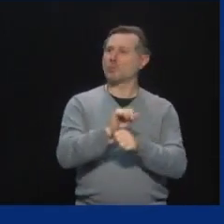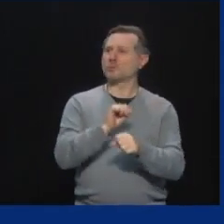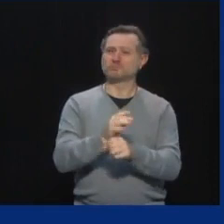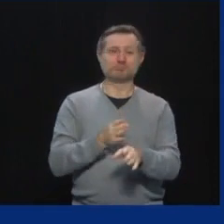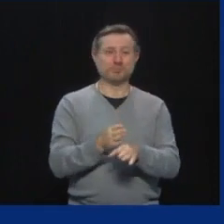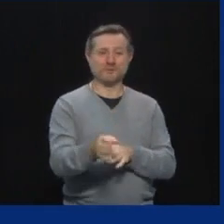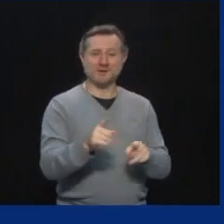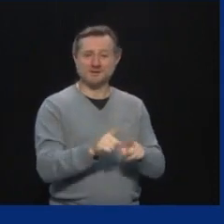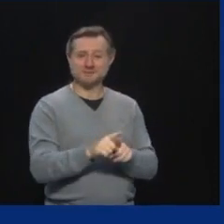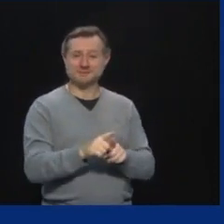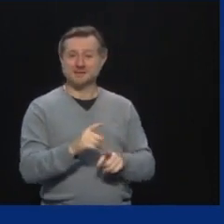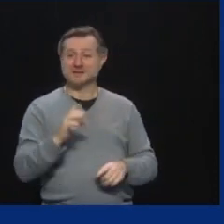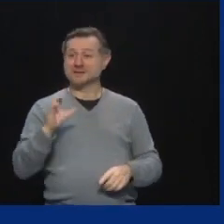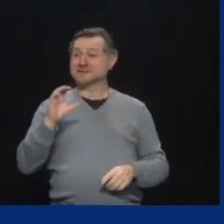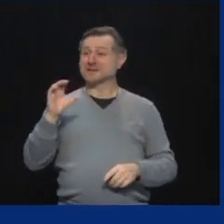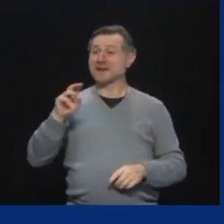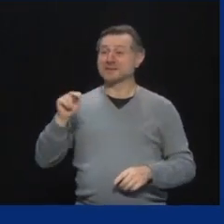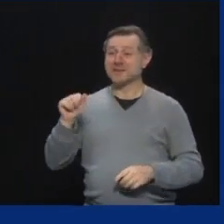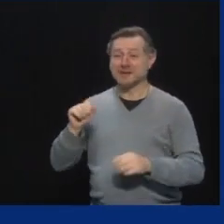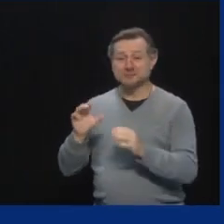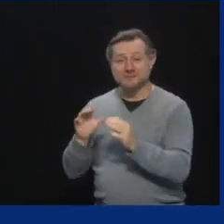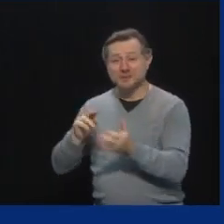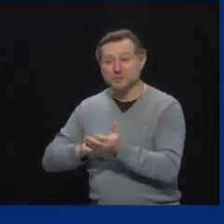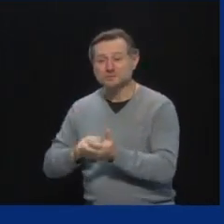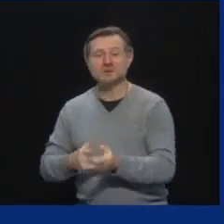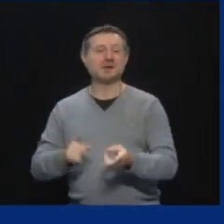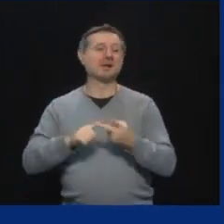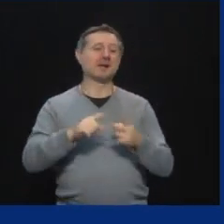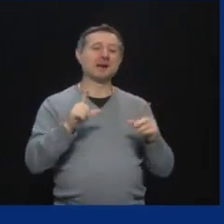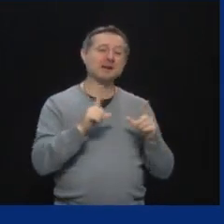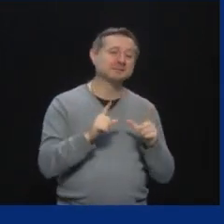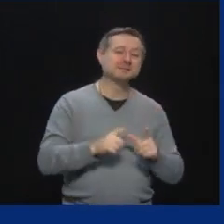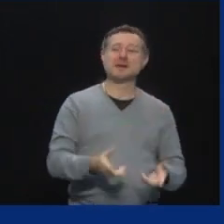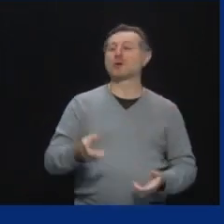whether it's a, it's a fully licensed nursed or doctors, There's so many